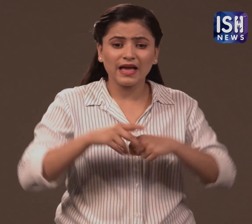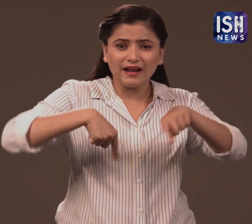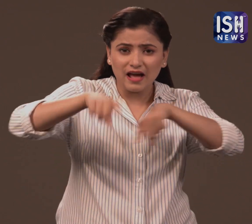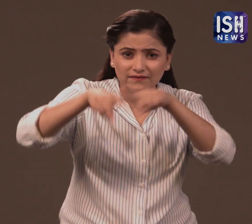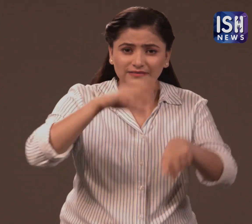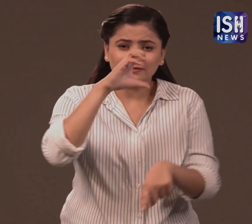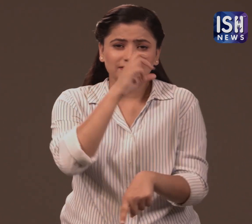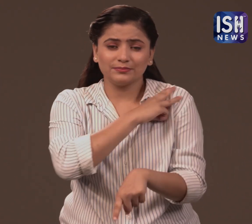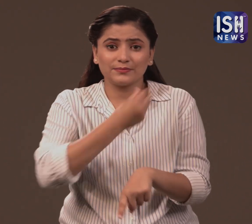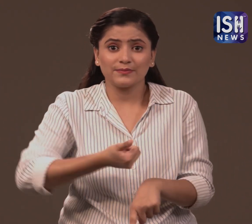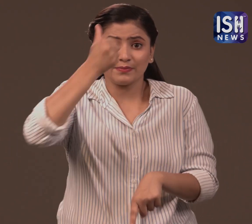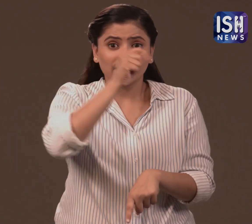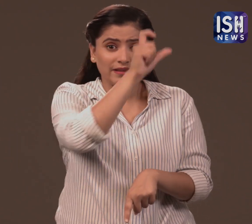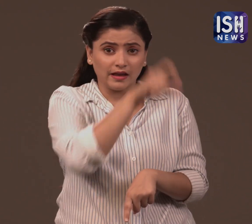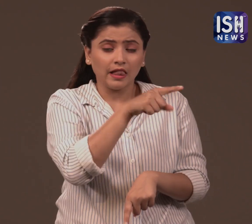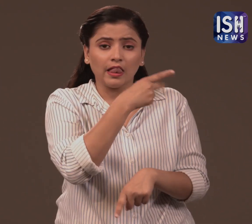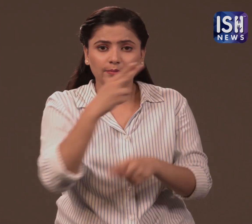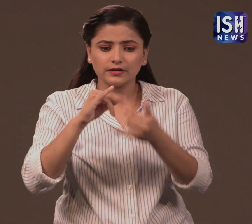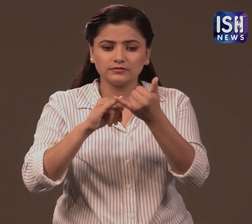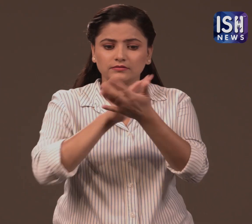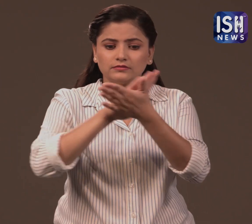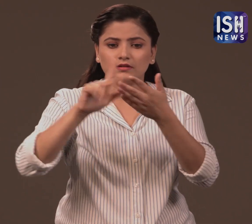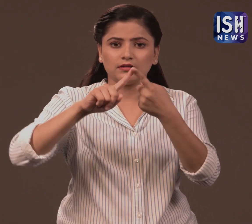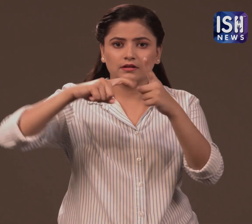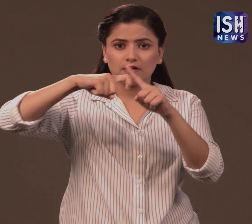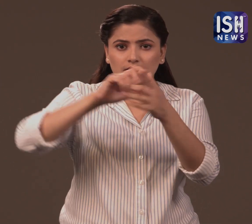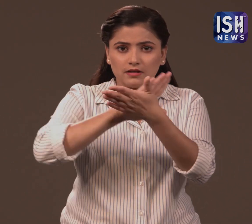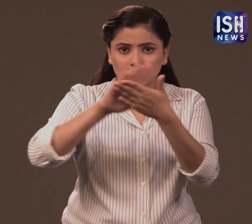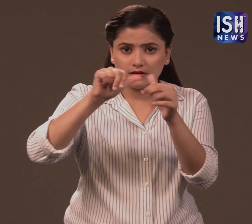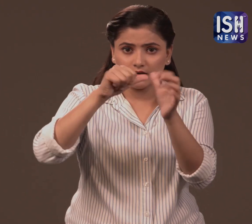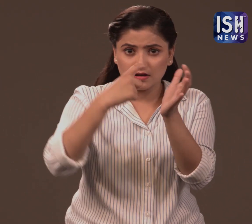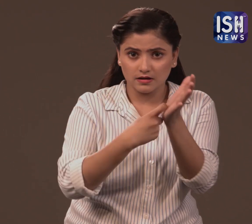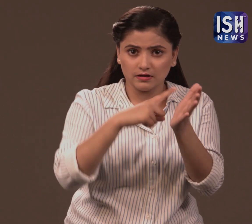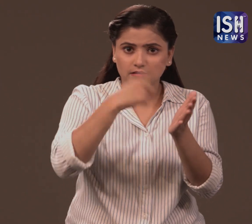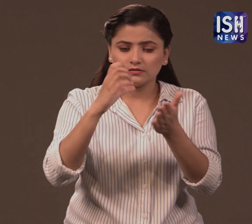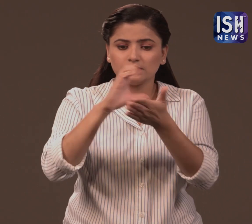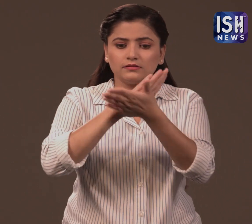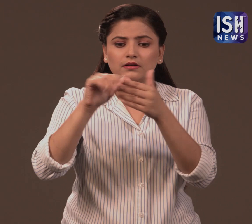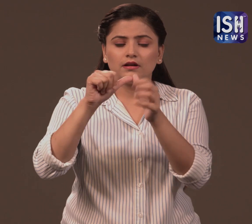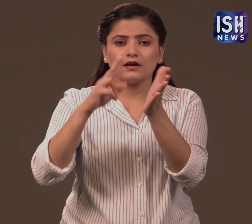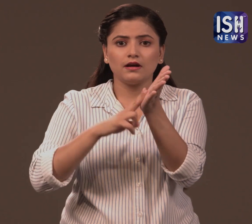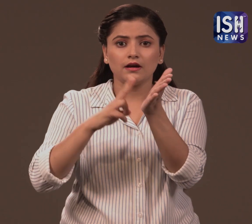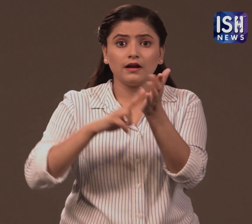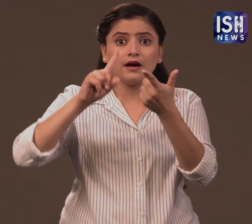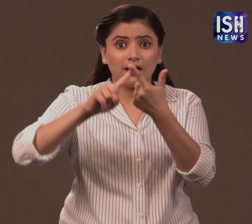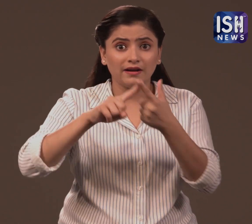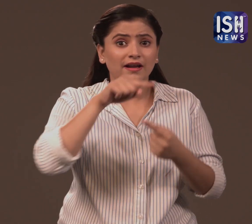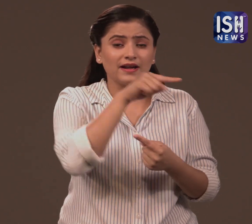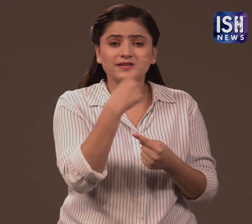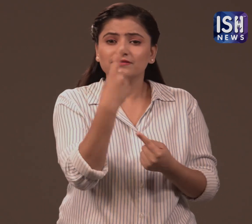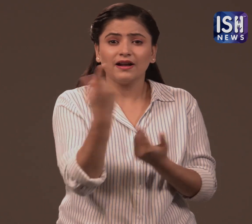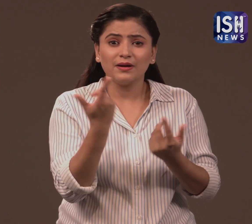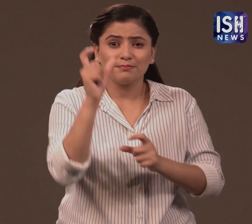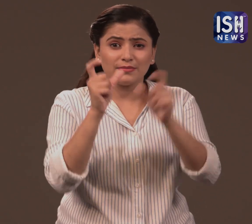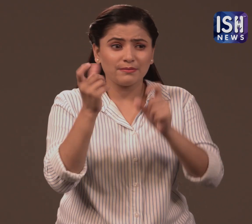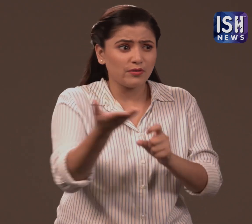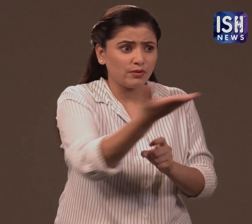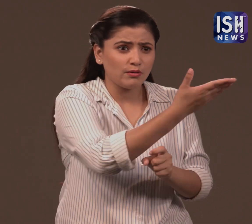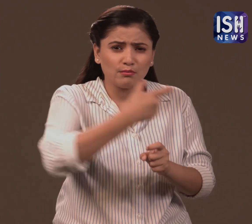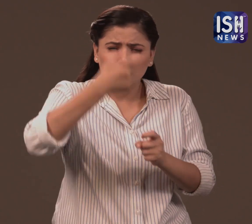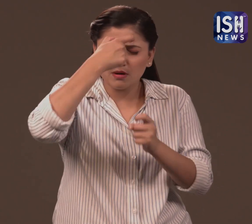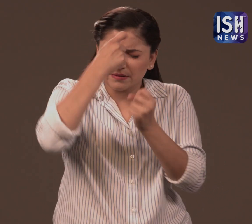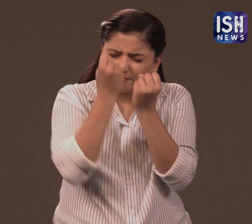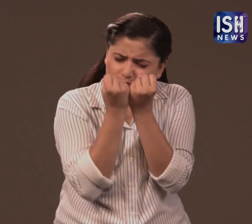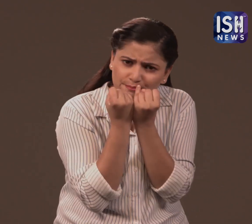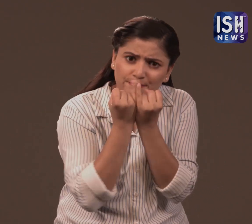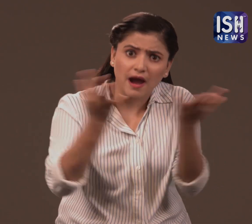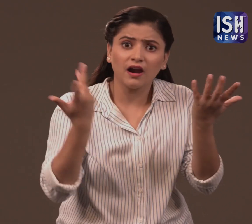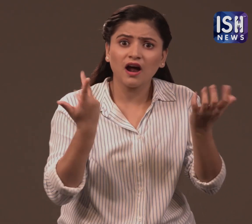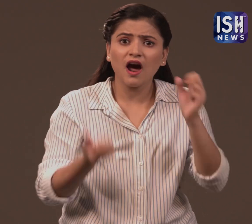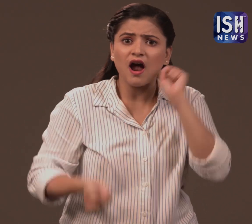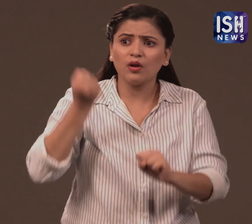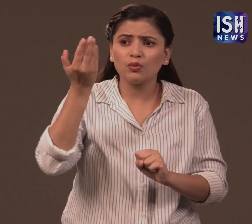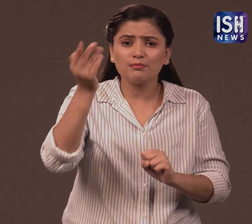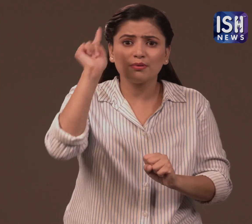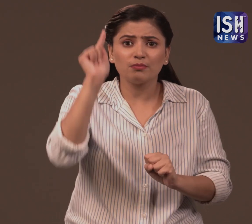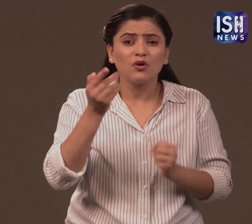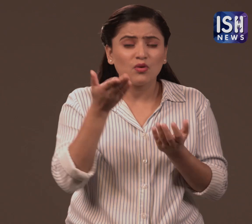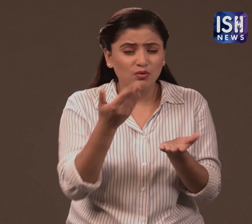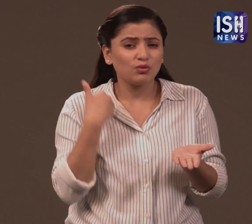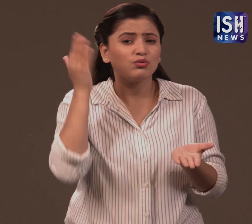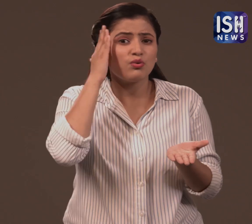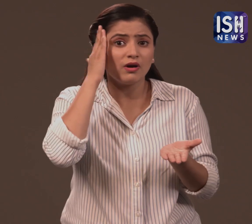Transport Commissioner Shekhar Channe, said that they knew of the problems people faced because of the auto drivers.